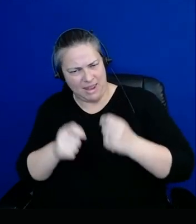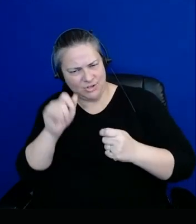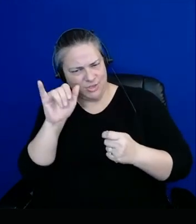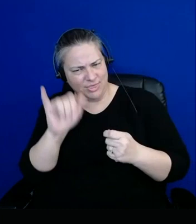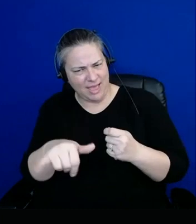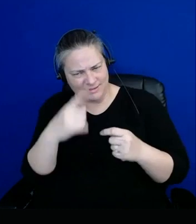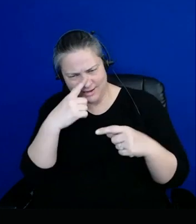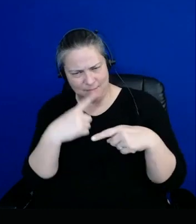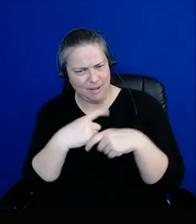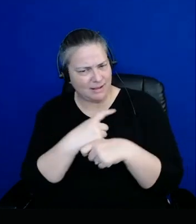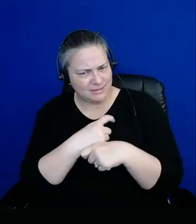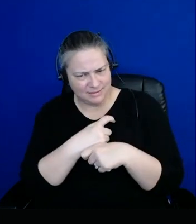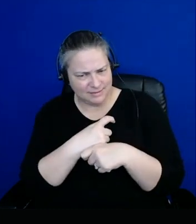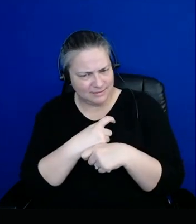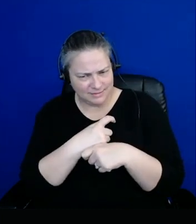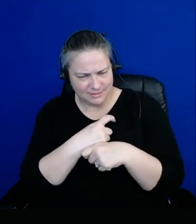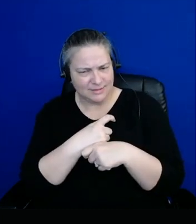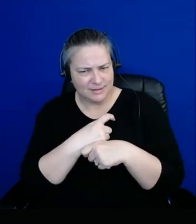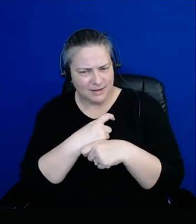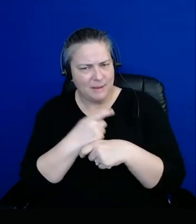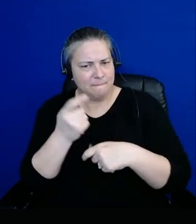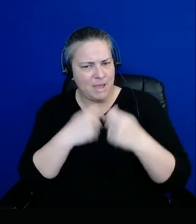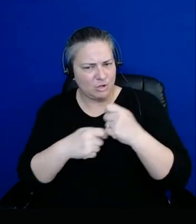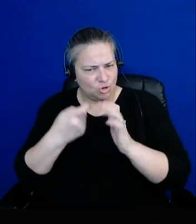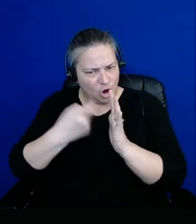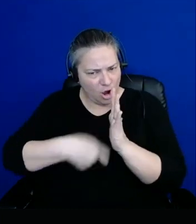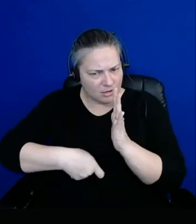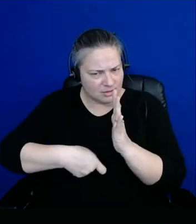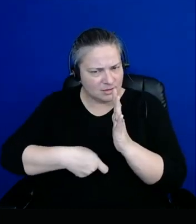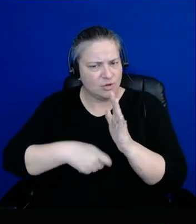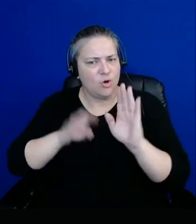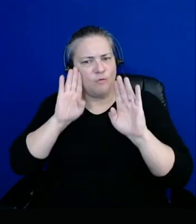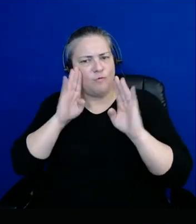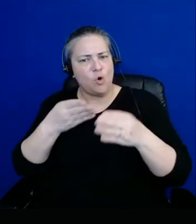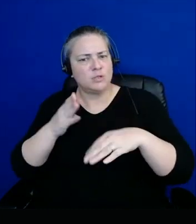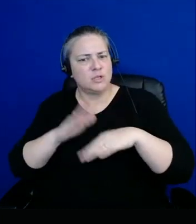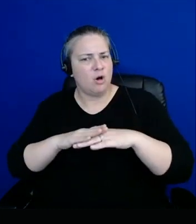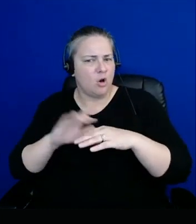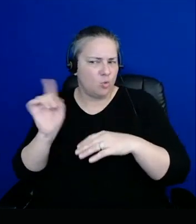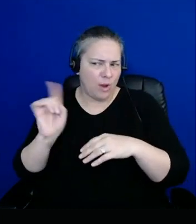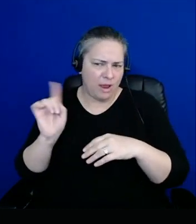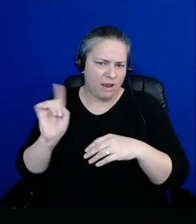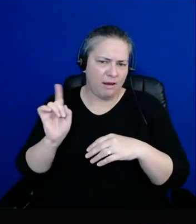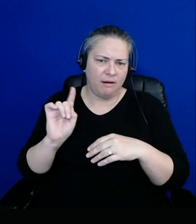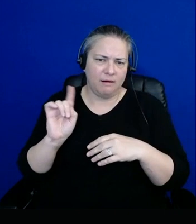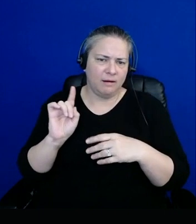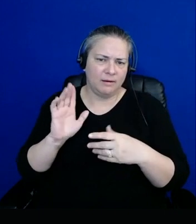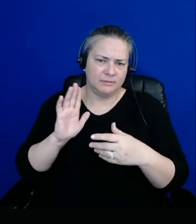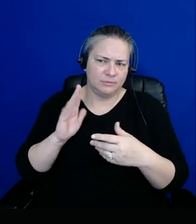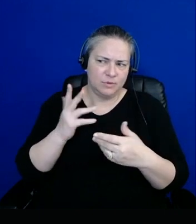complexity, while minimizing the costs, and keeping you focused on where it really matters most for your game - in the